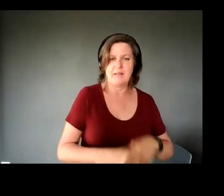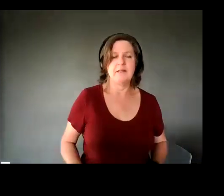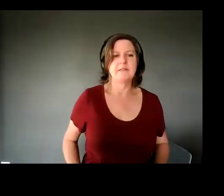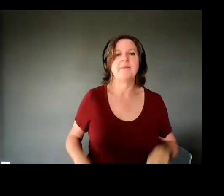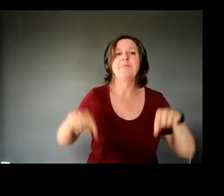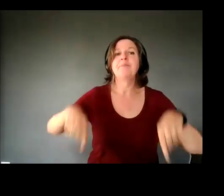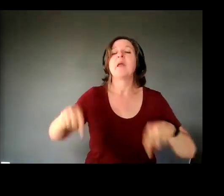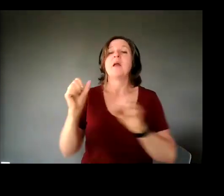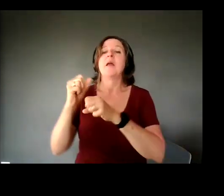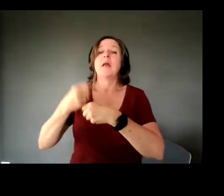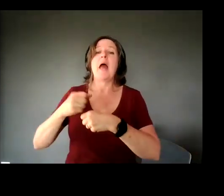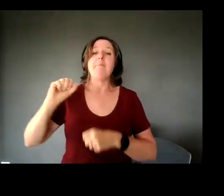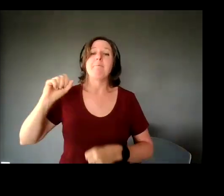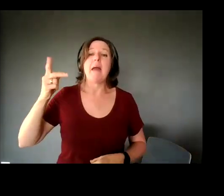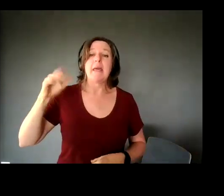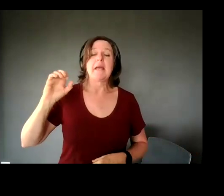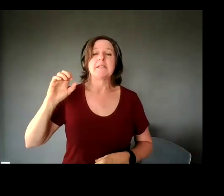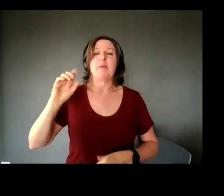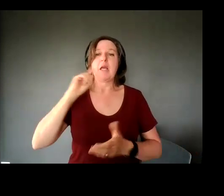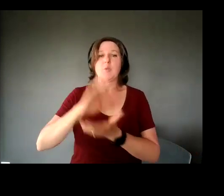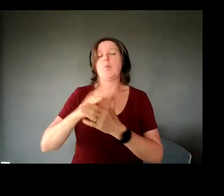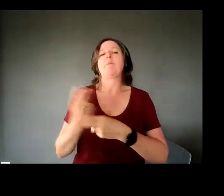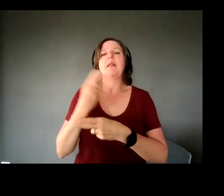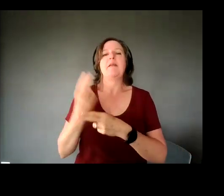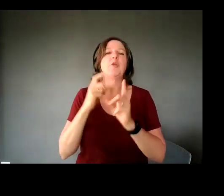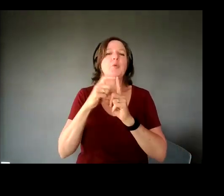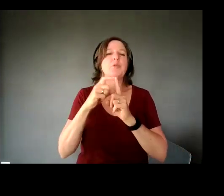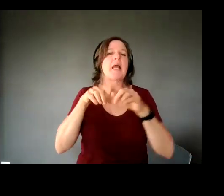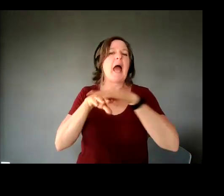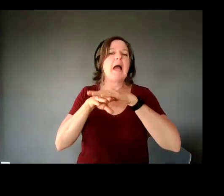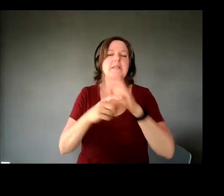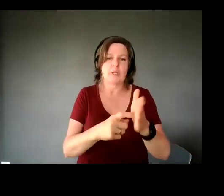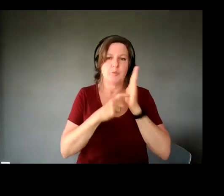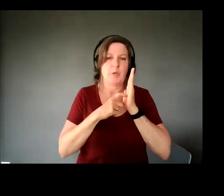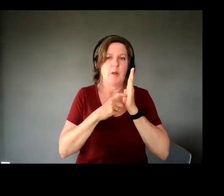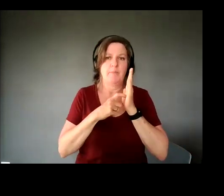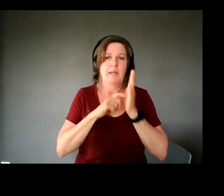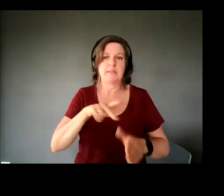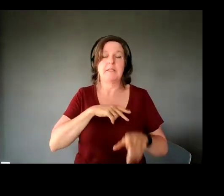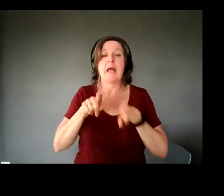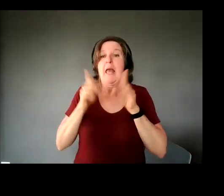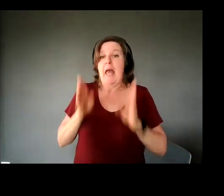access requirements, personally as someone who has had to ask and has to ask for accommodations